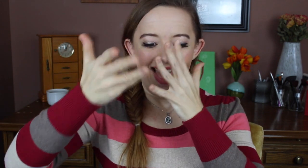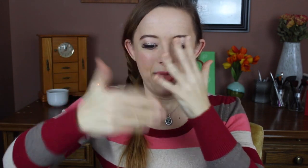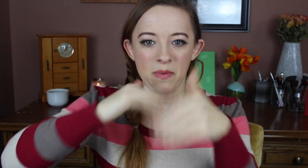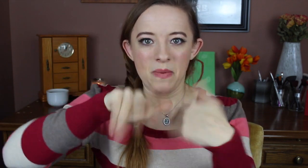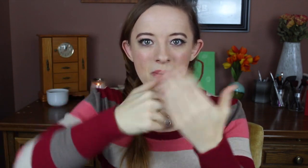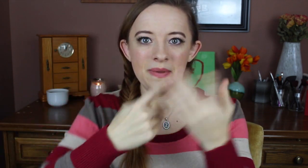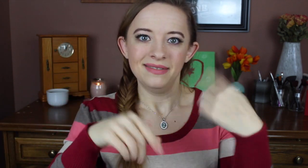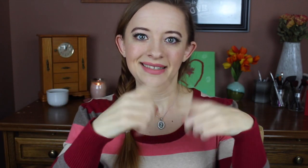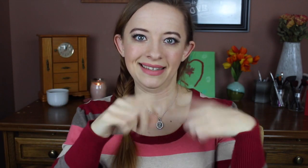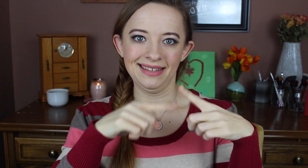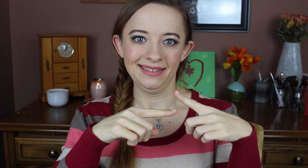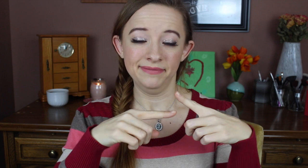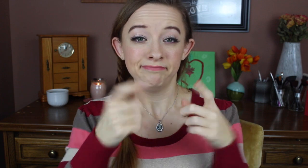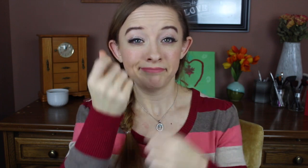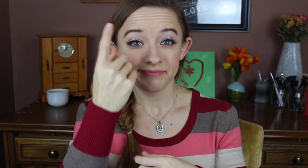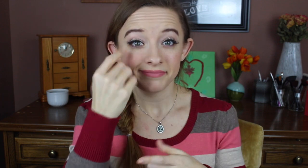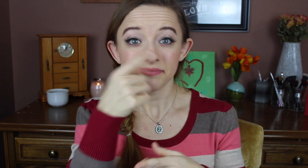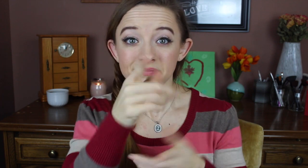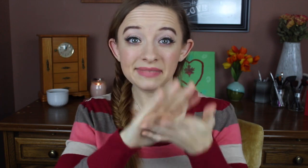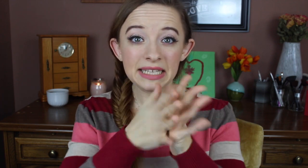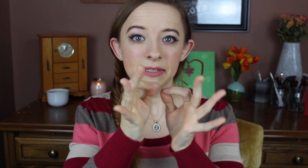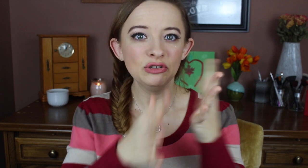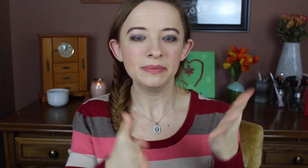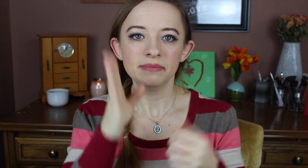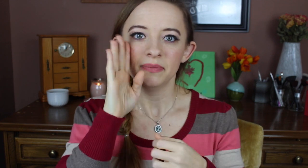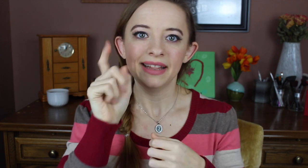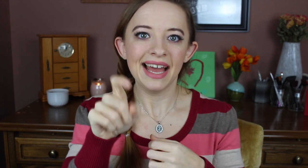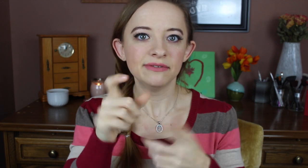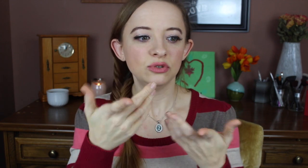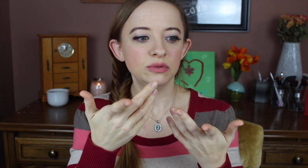accumulate a file of all the different signs. Especially if you become a